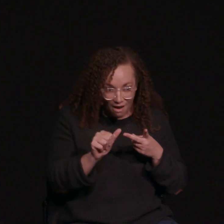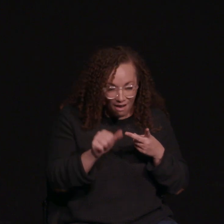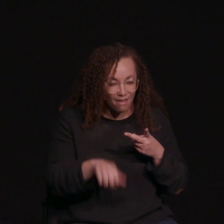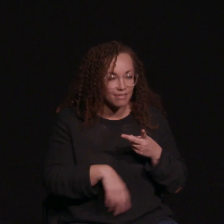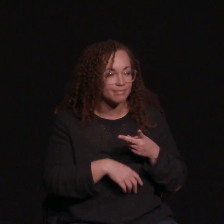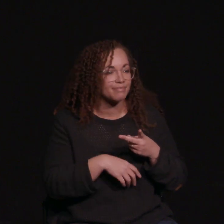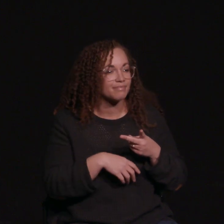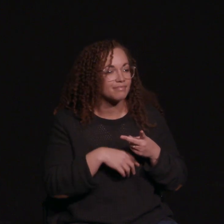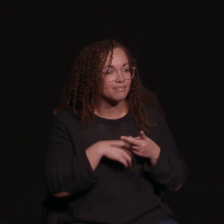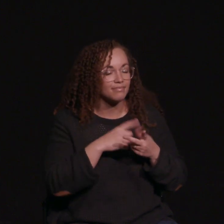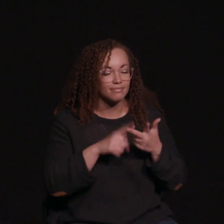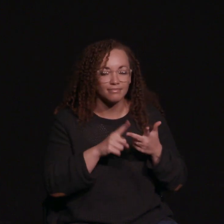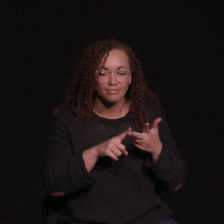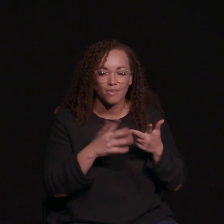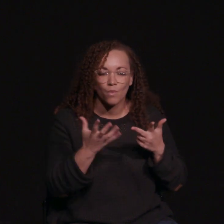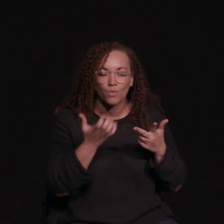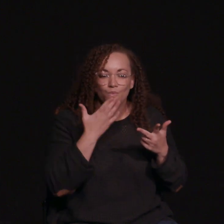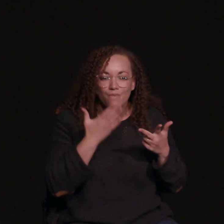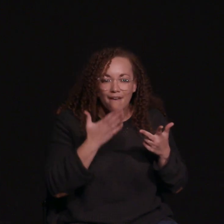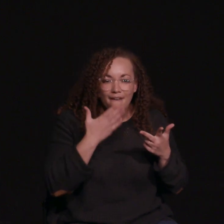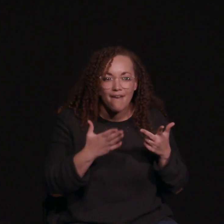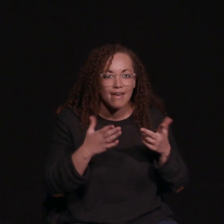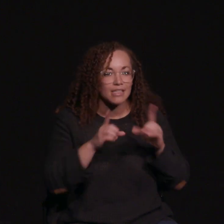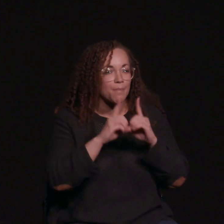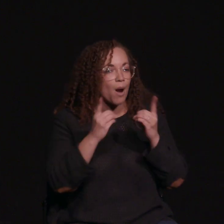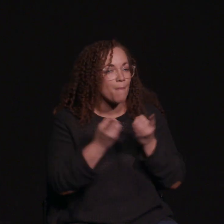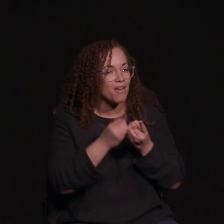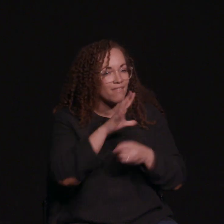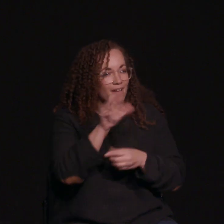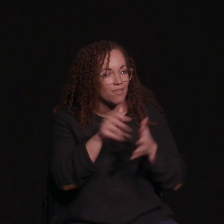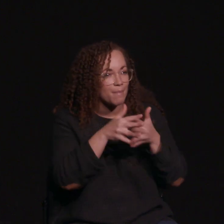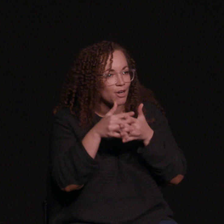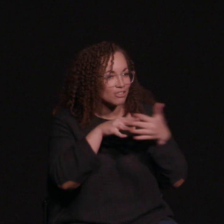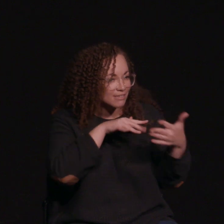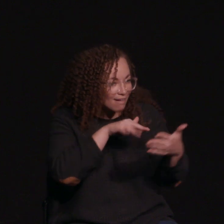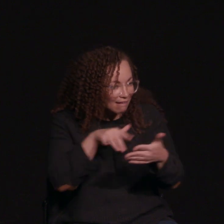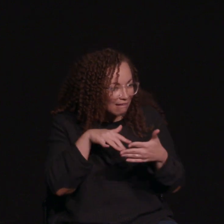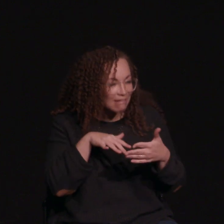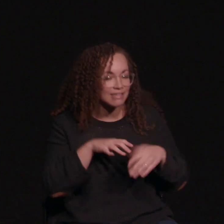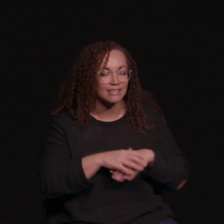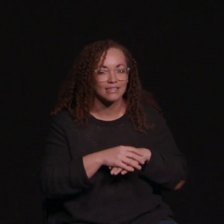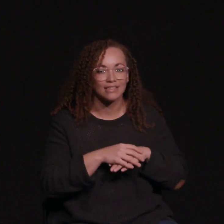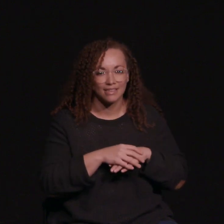I wanna thank the Department of African American Studies, helmed brilliantly by chair professor